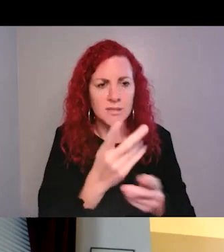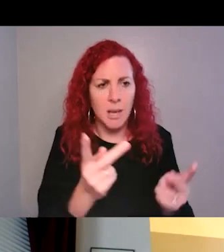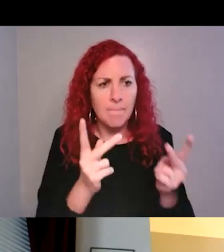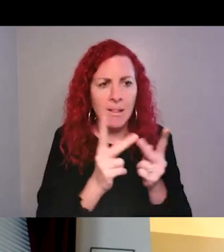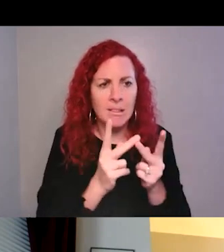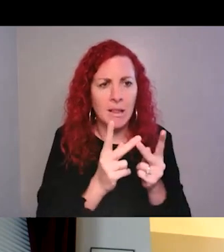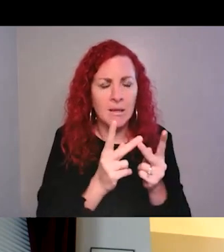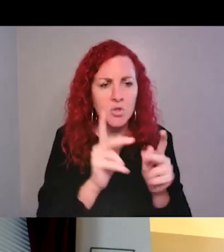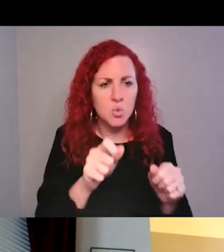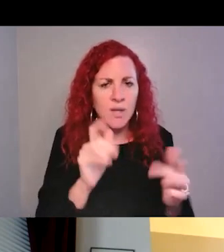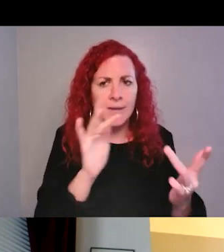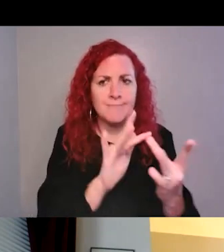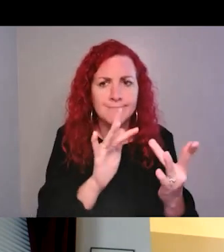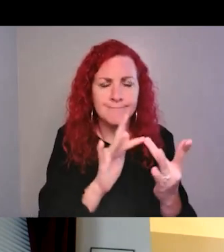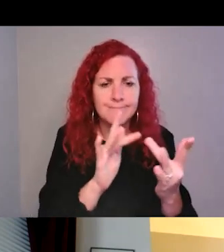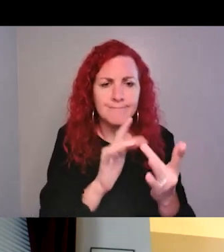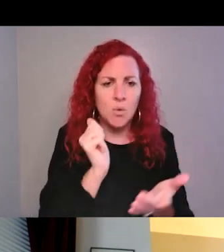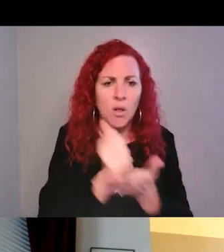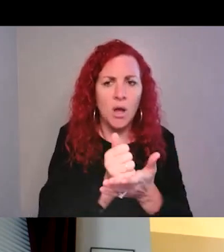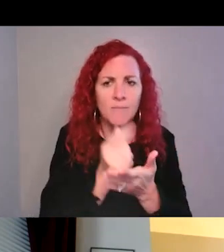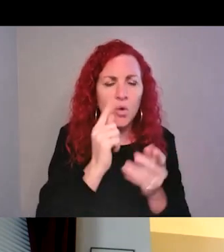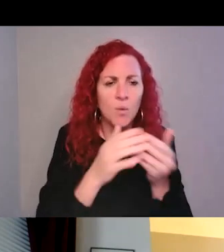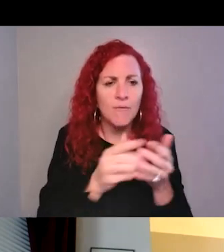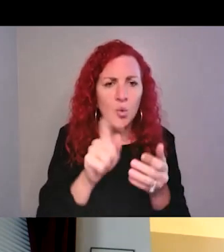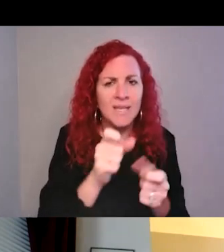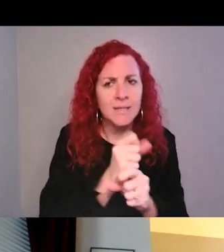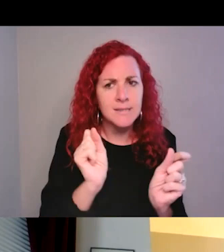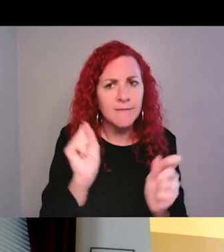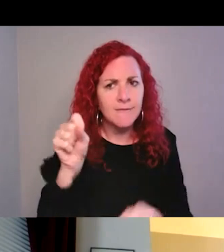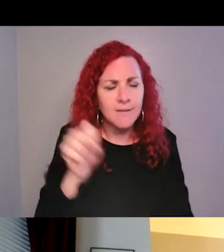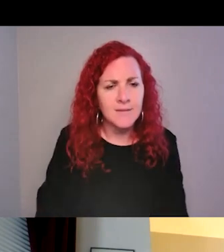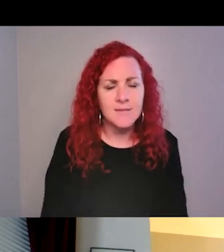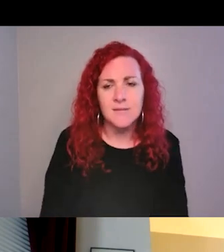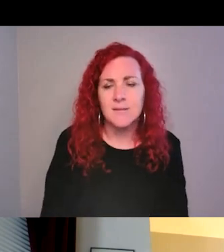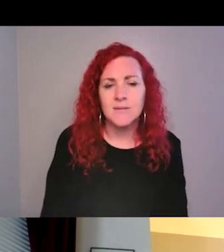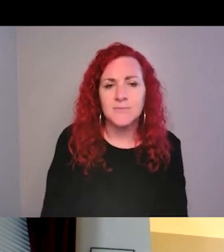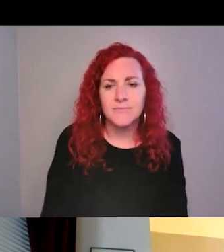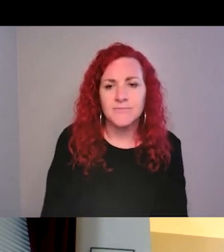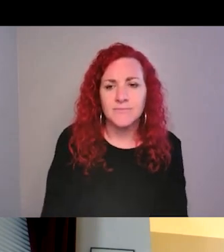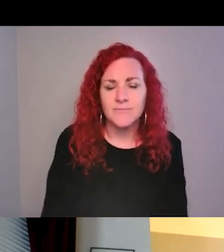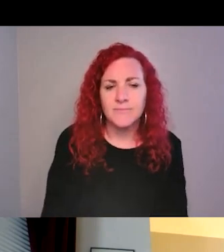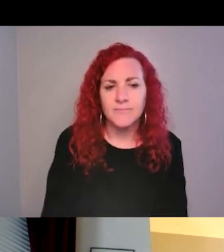AND THERE ARE PEOPLE TO REACH OUT TO WHEN THEY CAN.